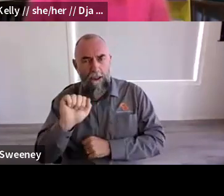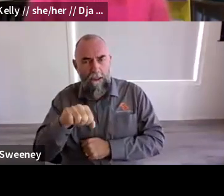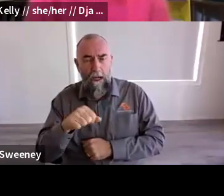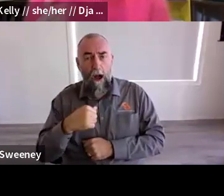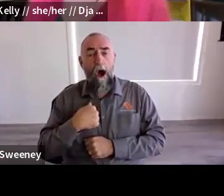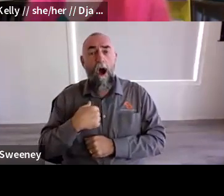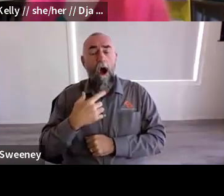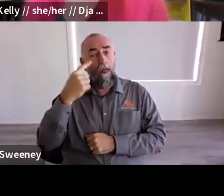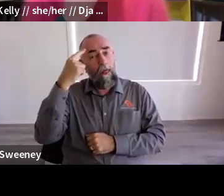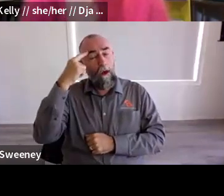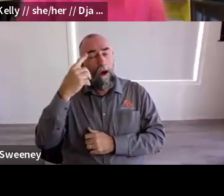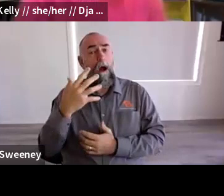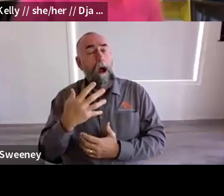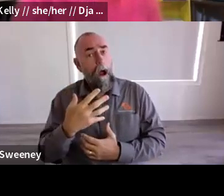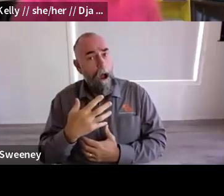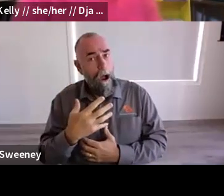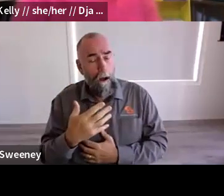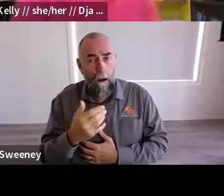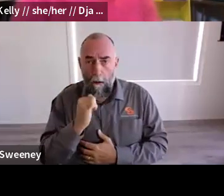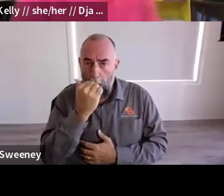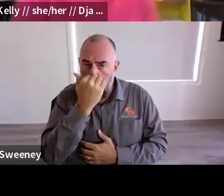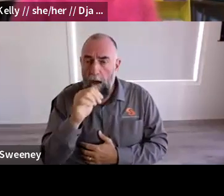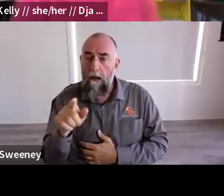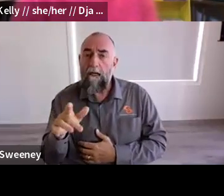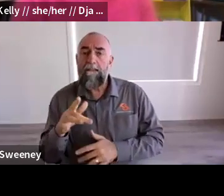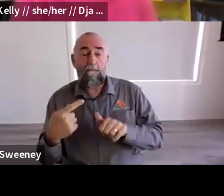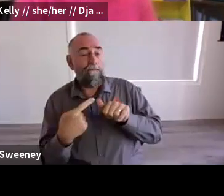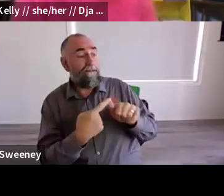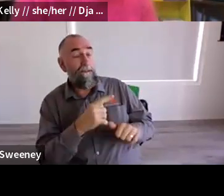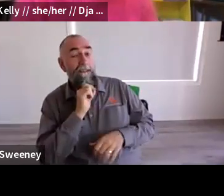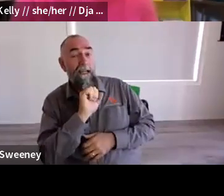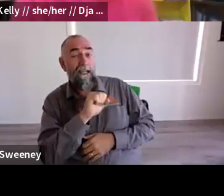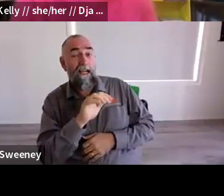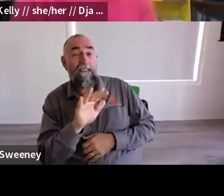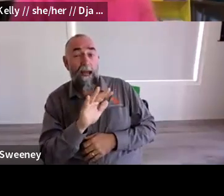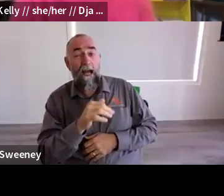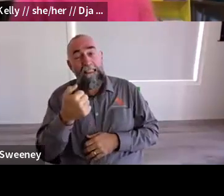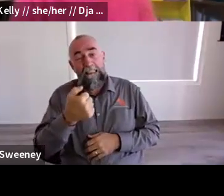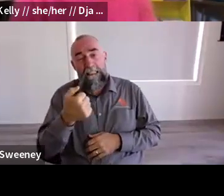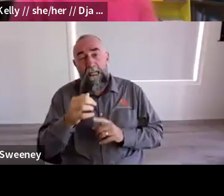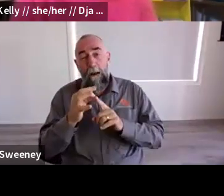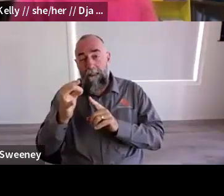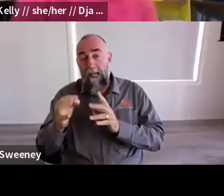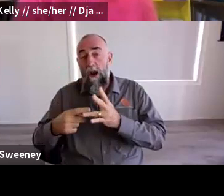interesting it's such a small percentage of organisations receiving funding from these extractive - I didn't know that. Much smaller than I